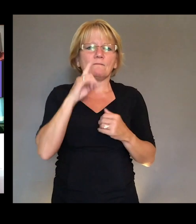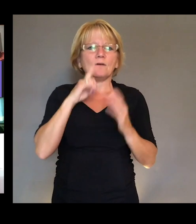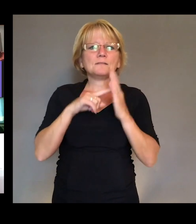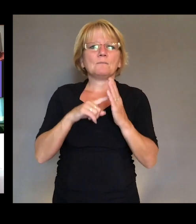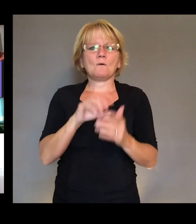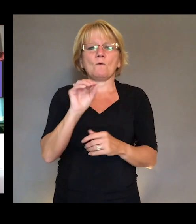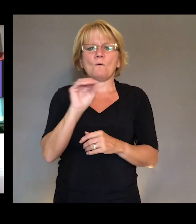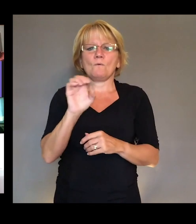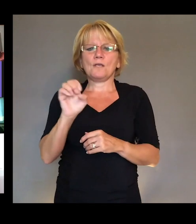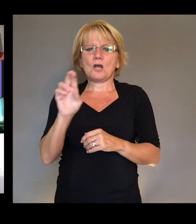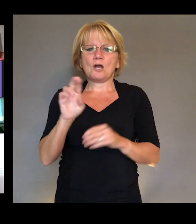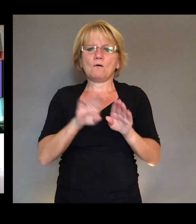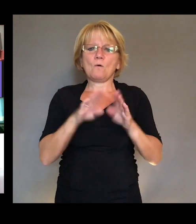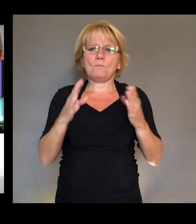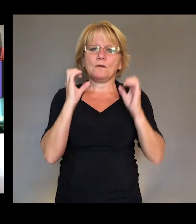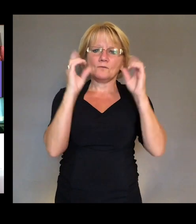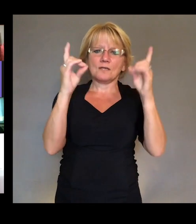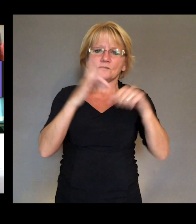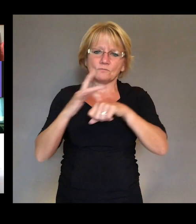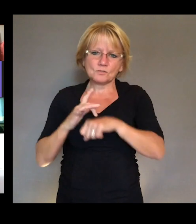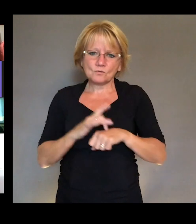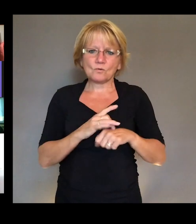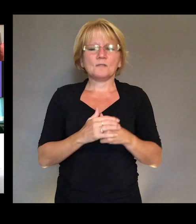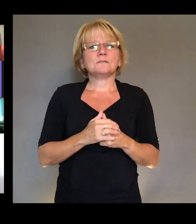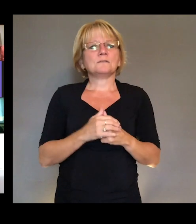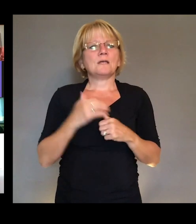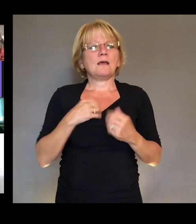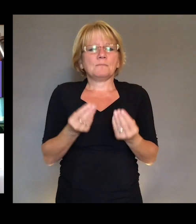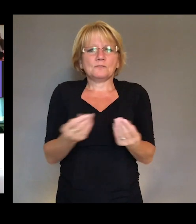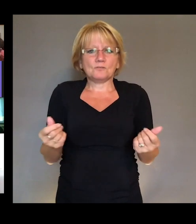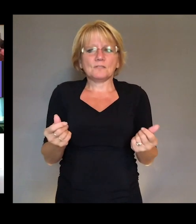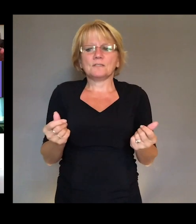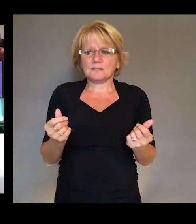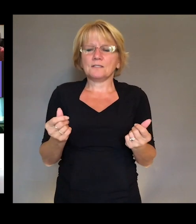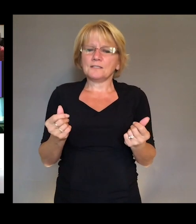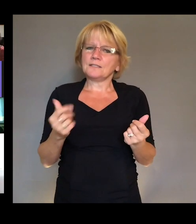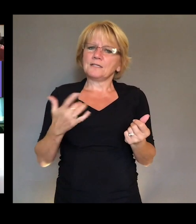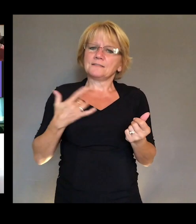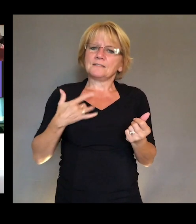like open educational resources, creating materials that are sensitive